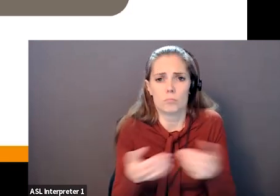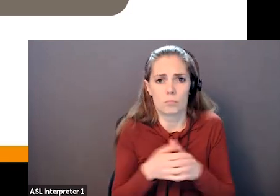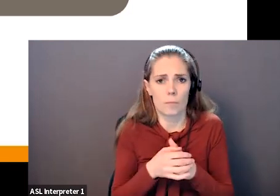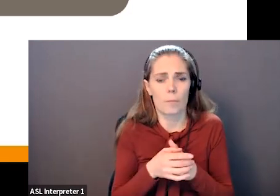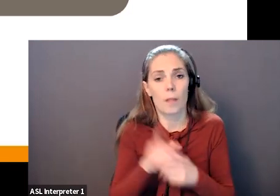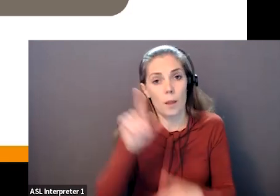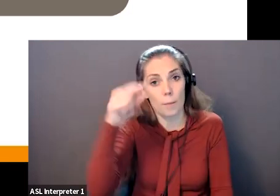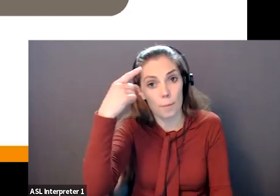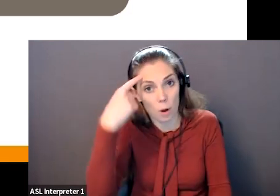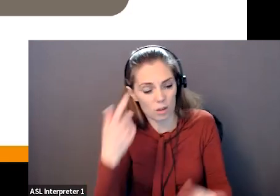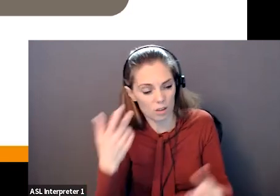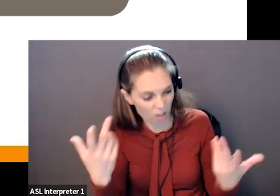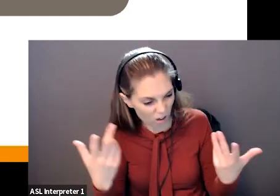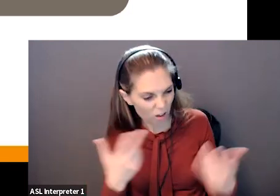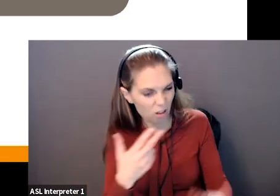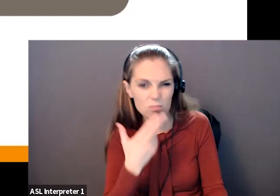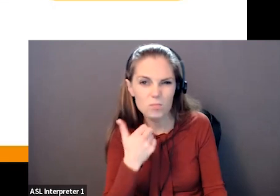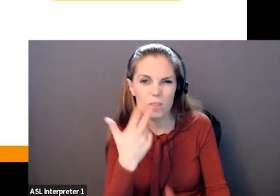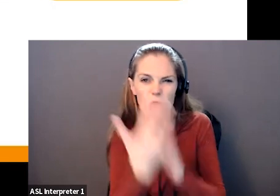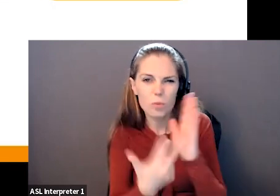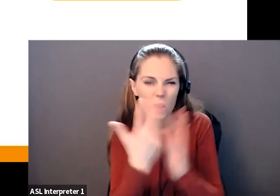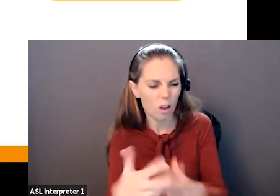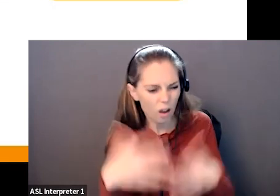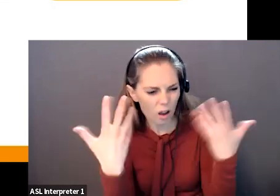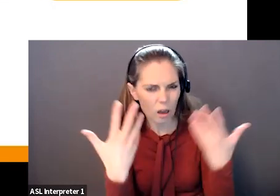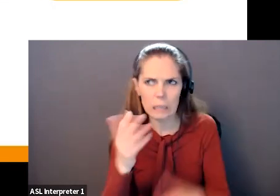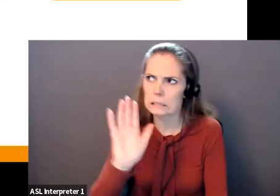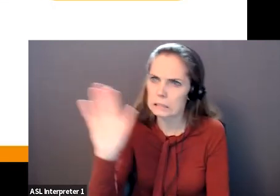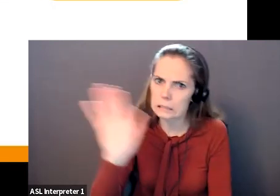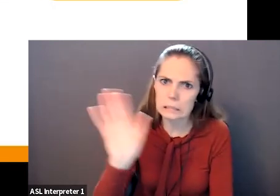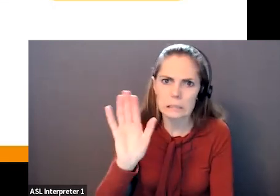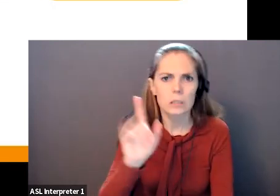that would be amazing. And then last but not least is the common threads of success so having those